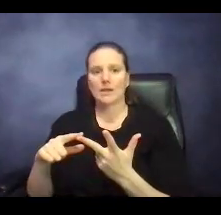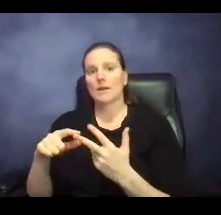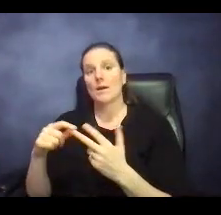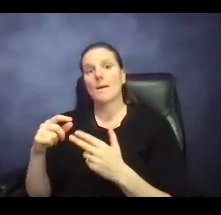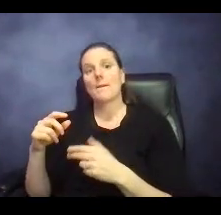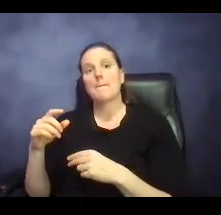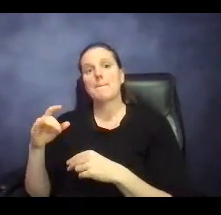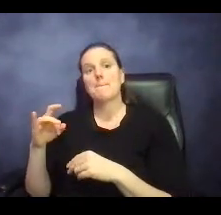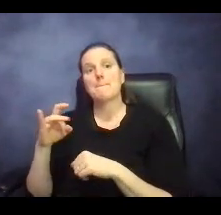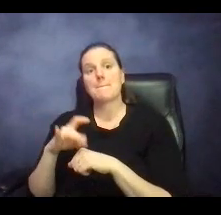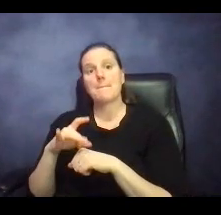you can get extra protein that way.